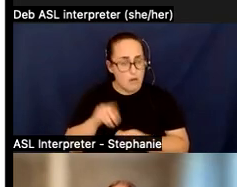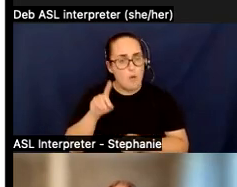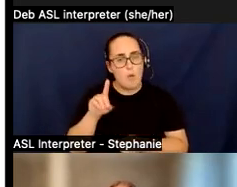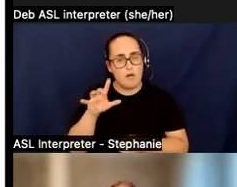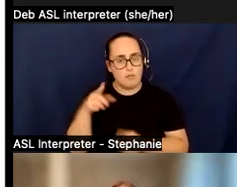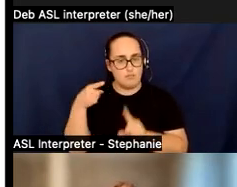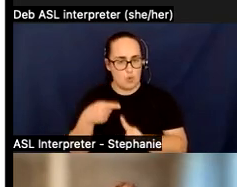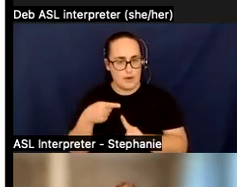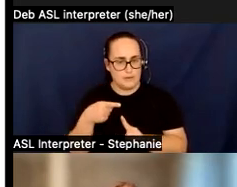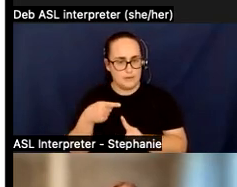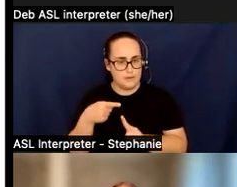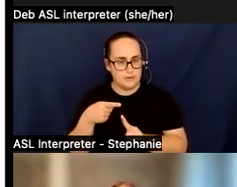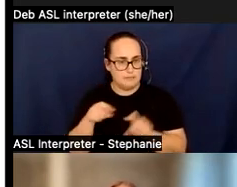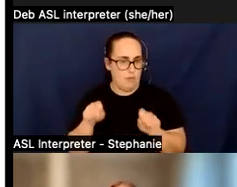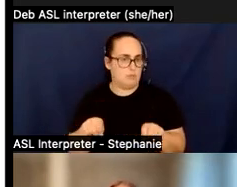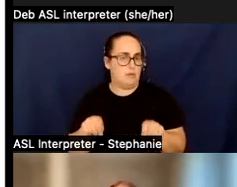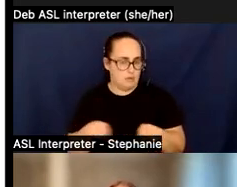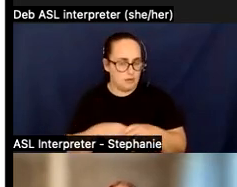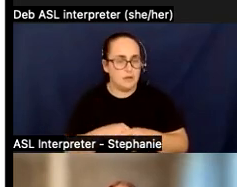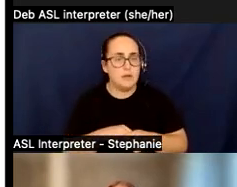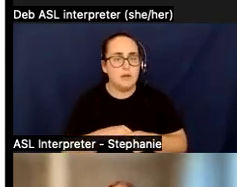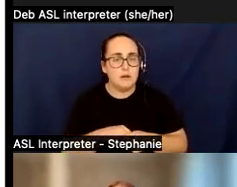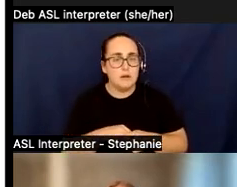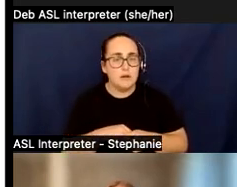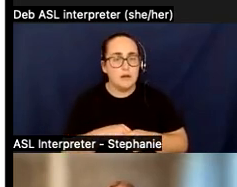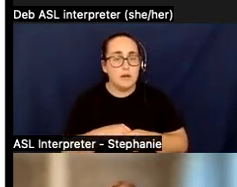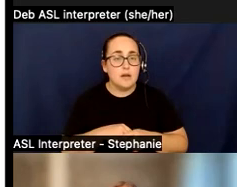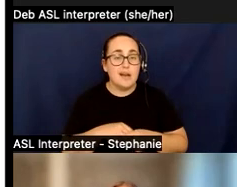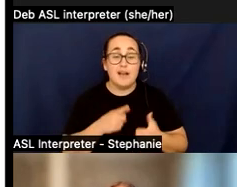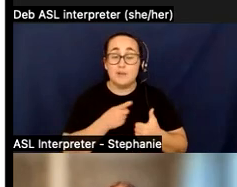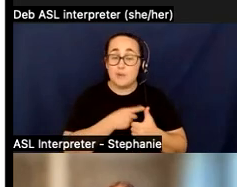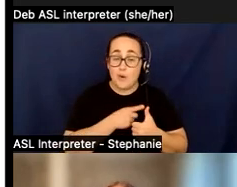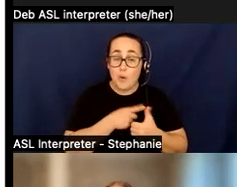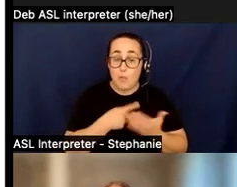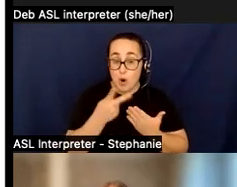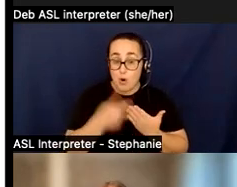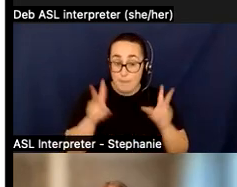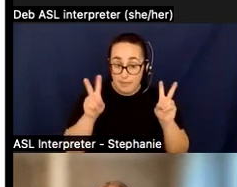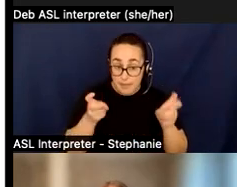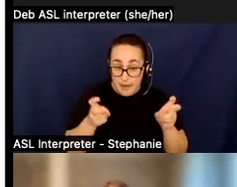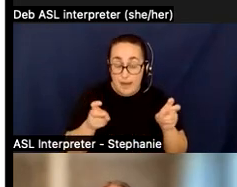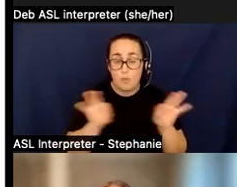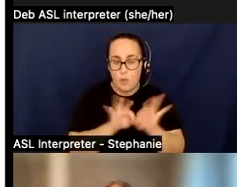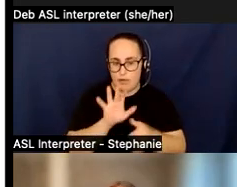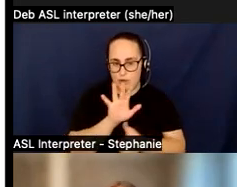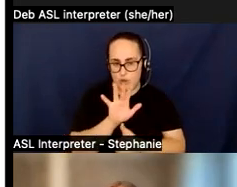the Program Theme is worth 25 points. The Community Engagement section is worth 25